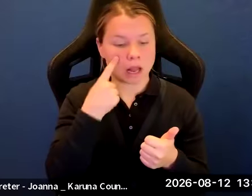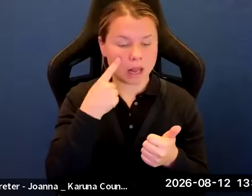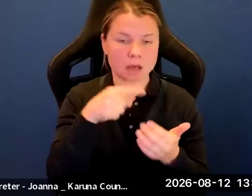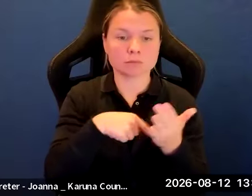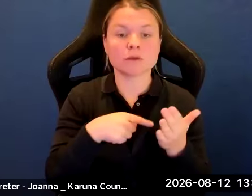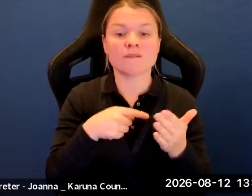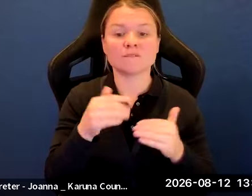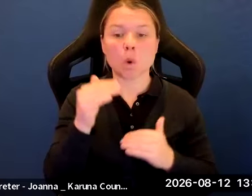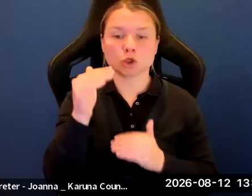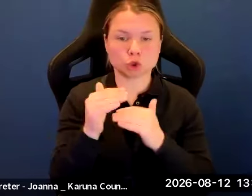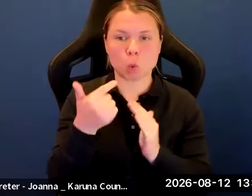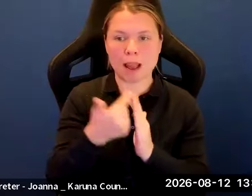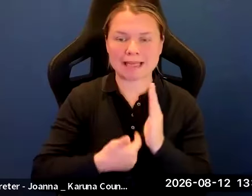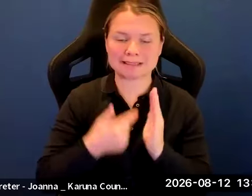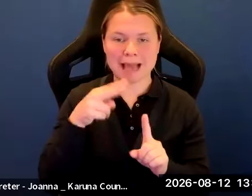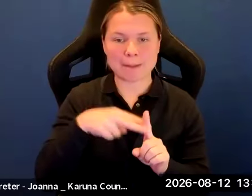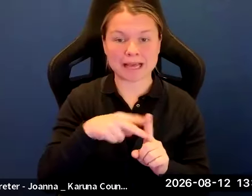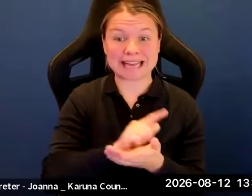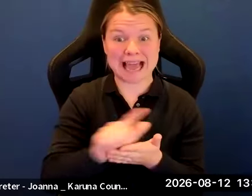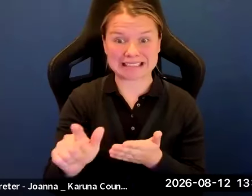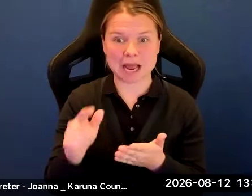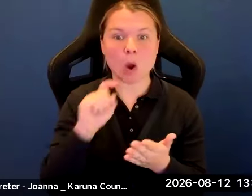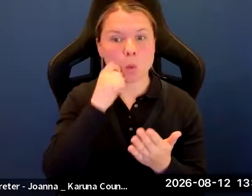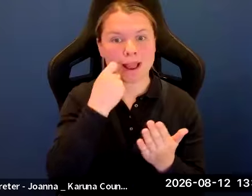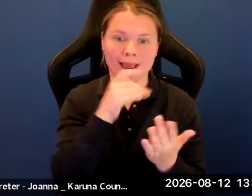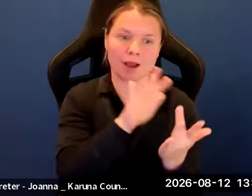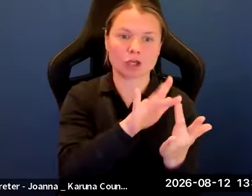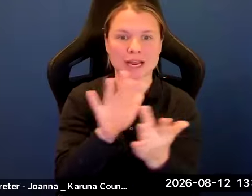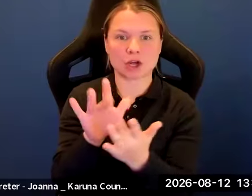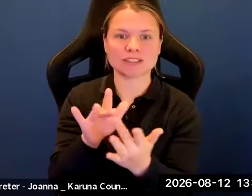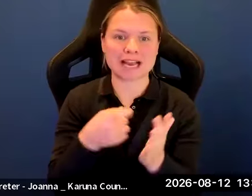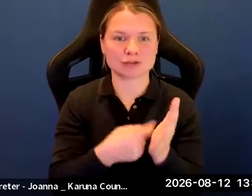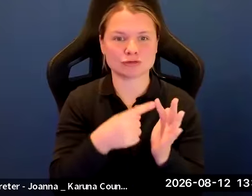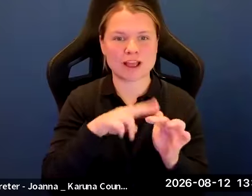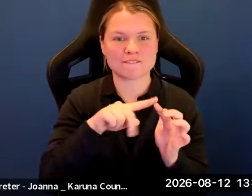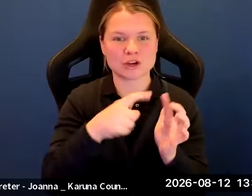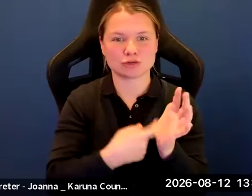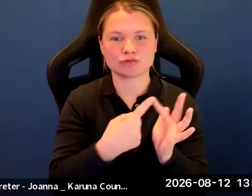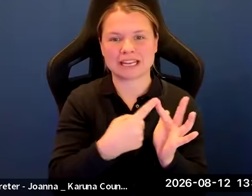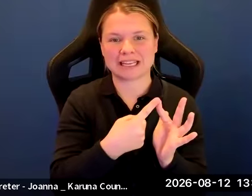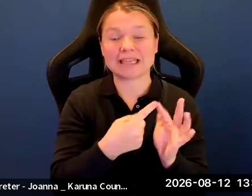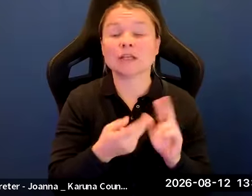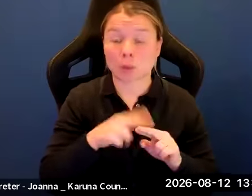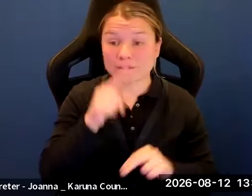we certainly - that is something we would be looking to